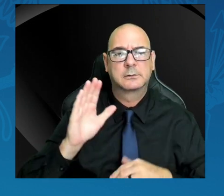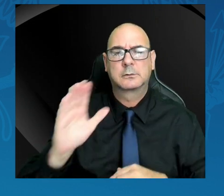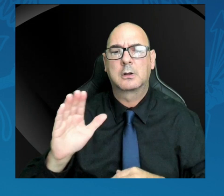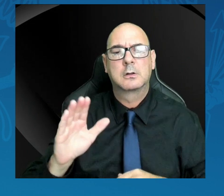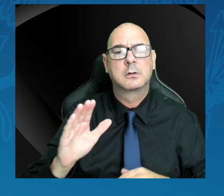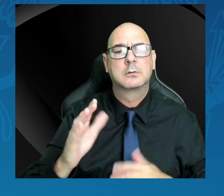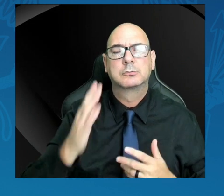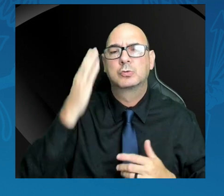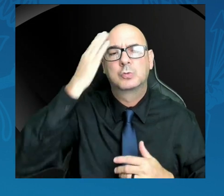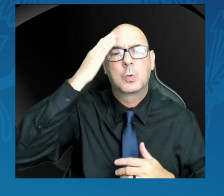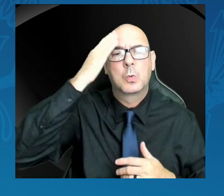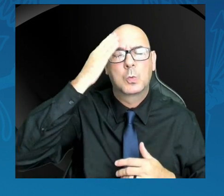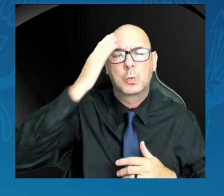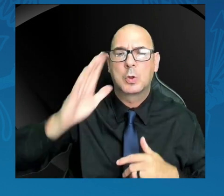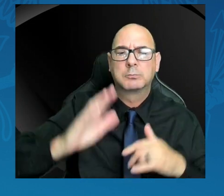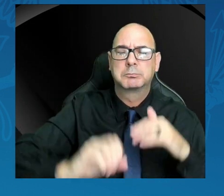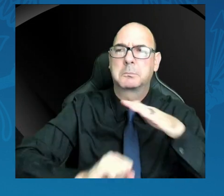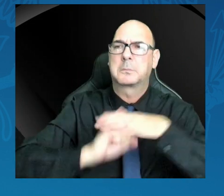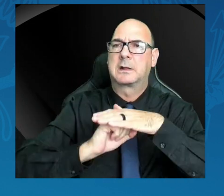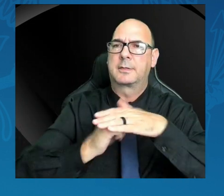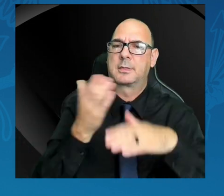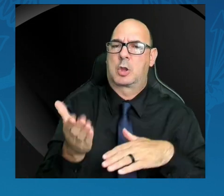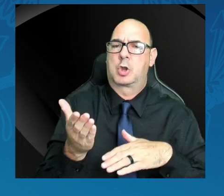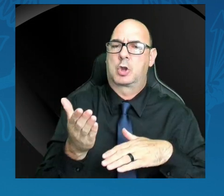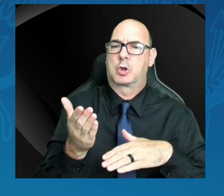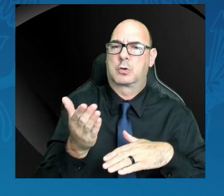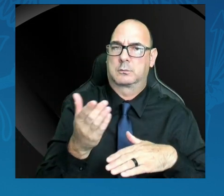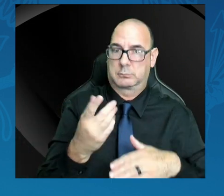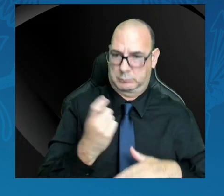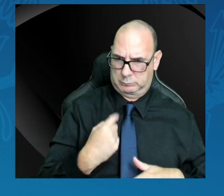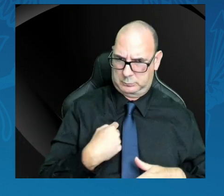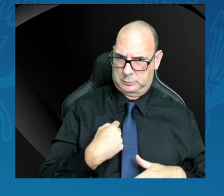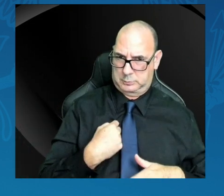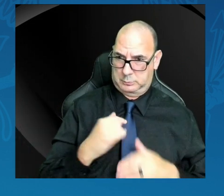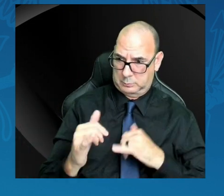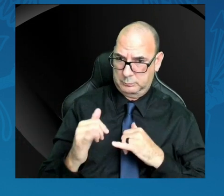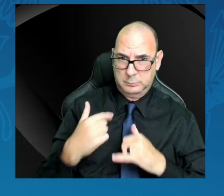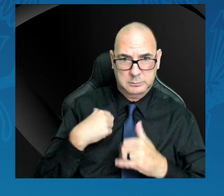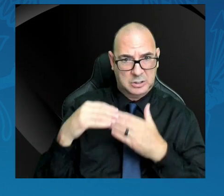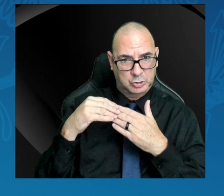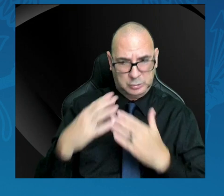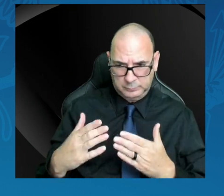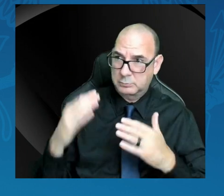The question for us as leaders in the adults is whether we are putting the resources